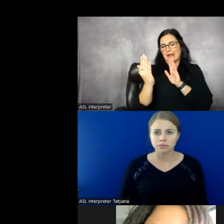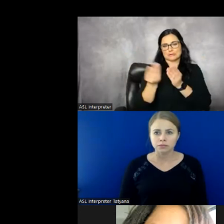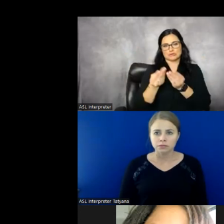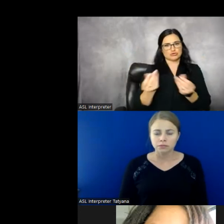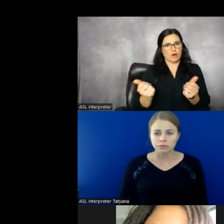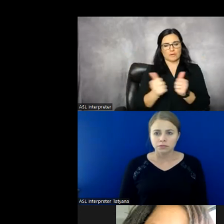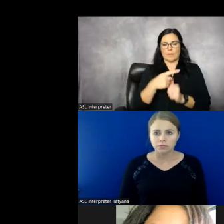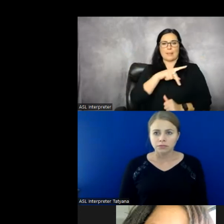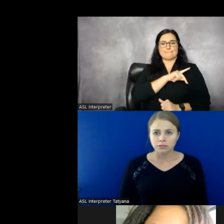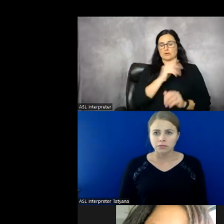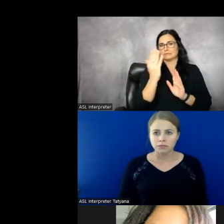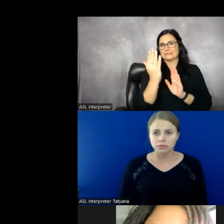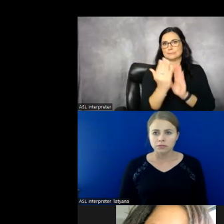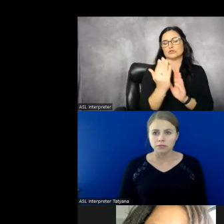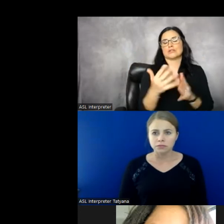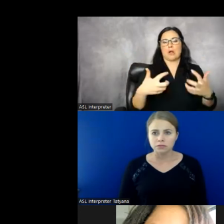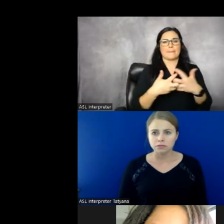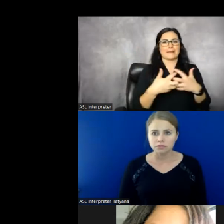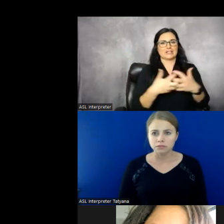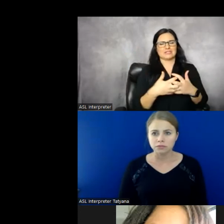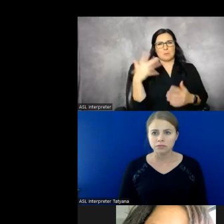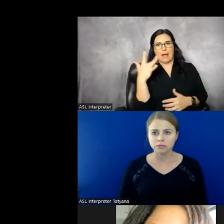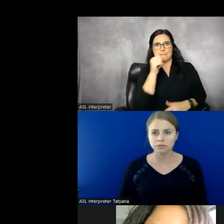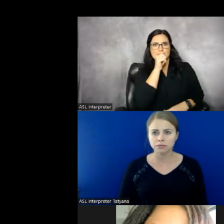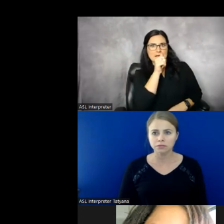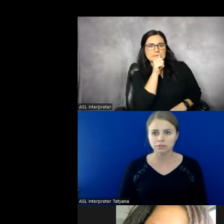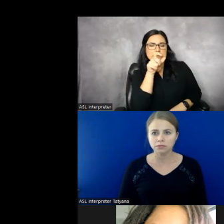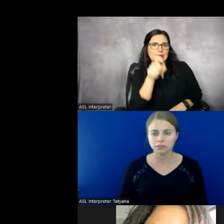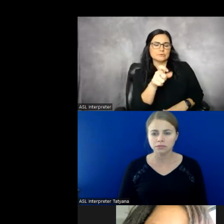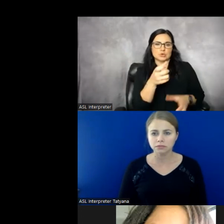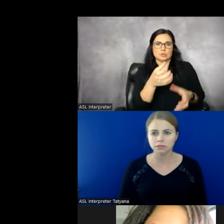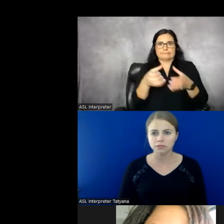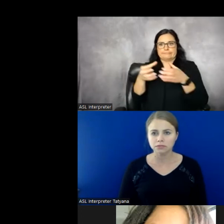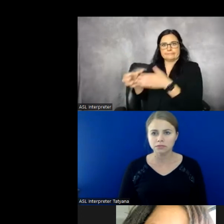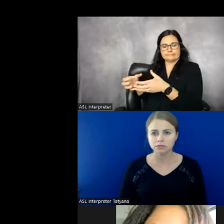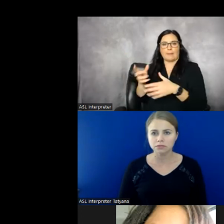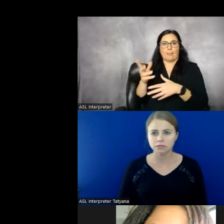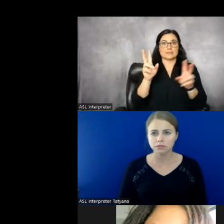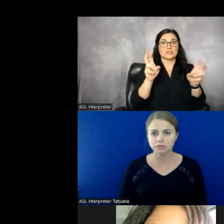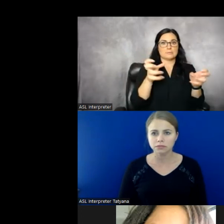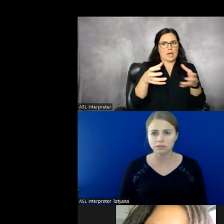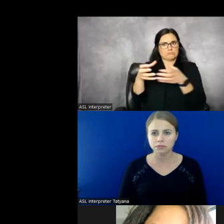in-person accommodations because of the privacy implications, because of the subject matter, because it's triggering,